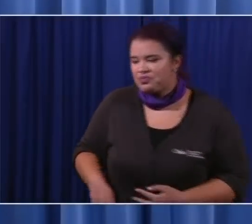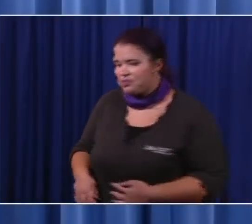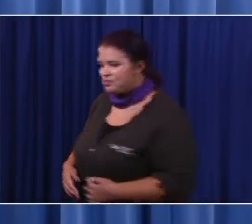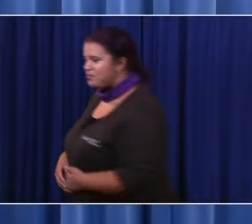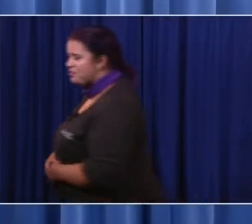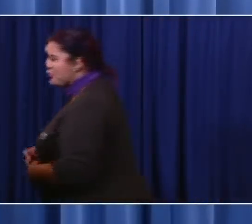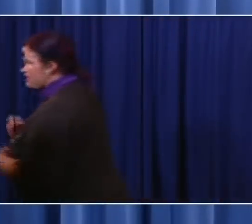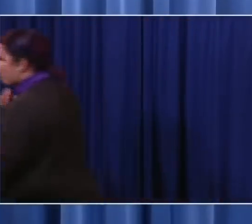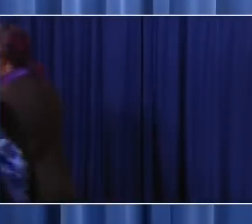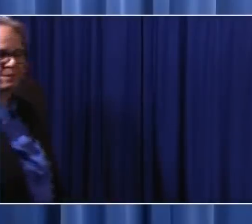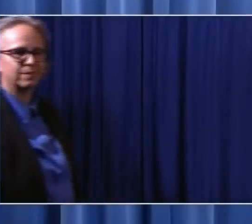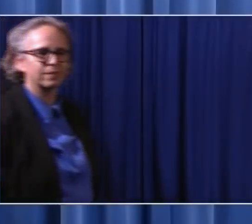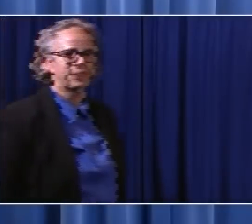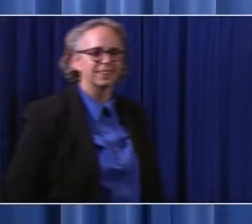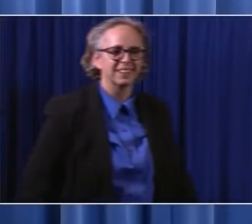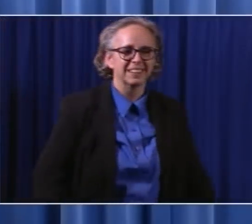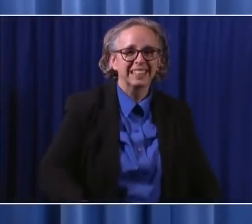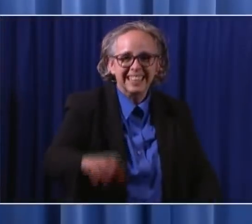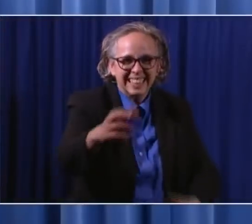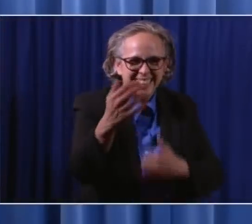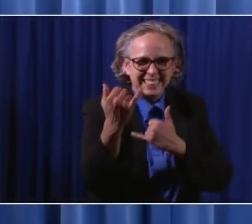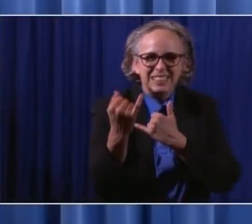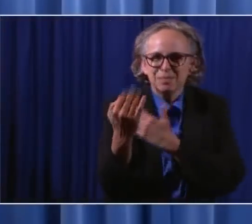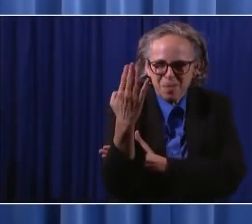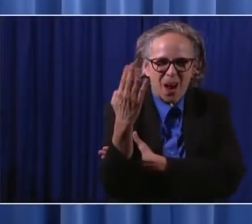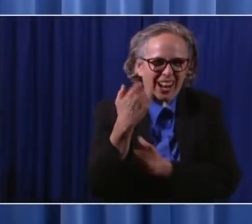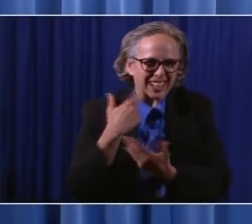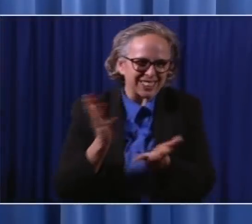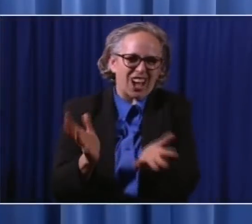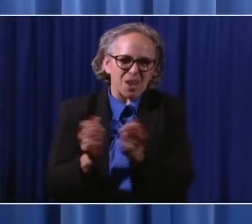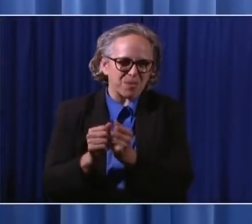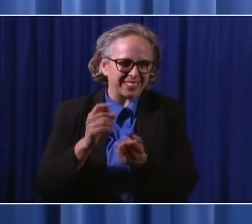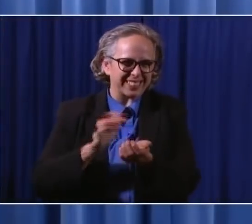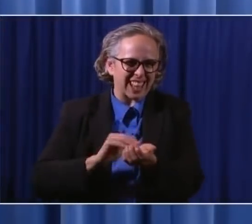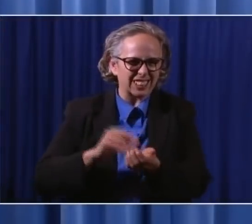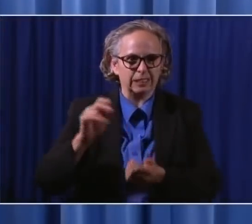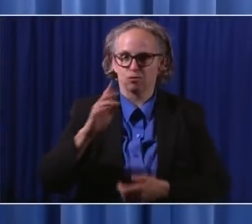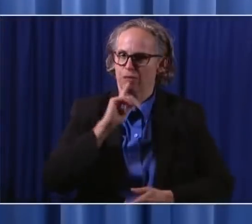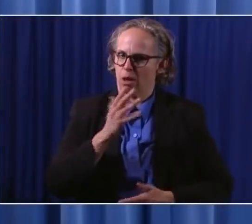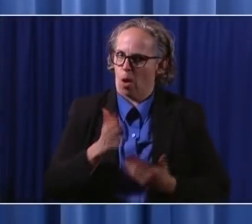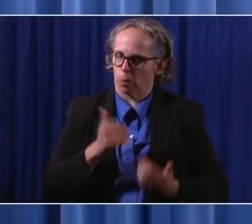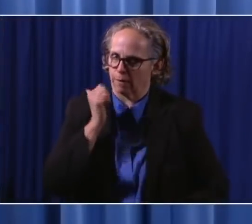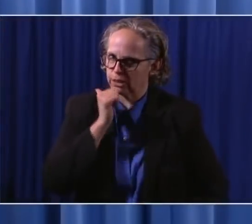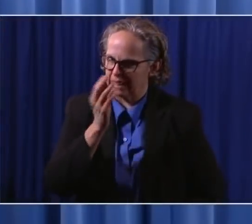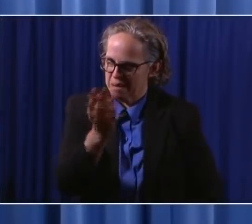HELP HIM COME UP WITH THE IDEA? WHAT IS HER INTERACTION WITH YOU? WHAT IS THE EXTENT OF HER INFLUENCE? HOW OFTEN DO YOU TALK TO HER KIND OF THING?